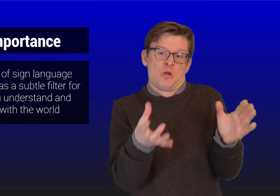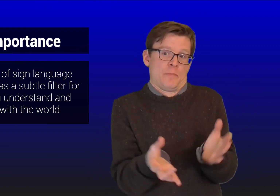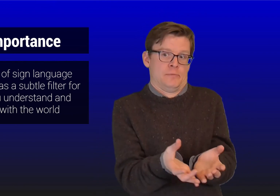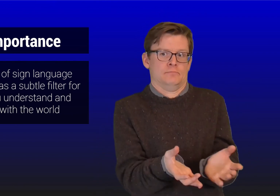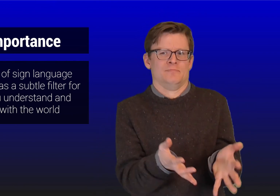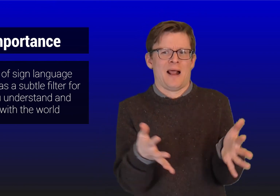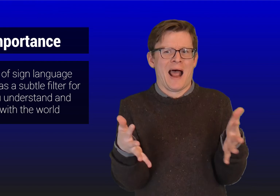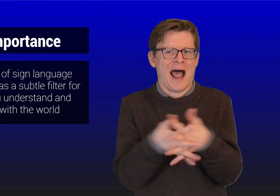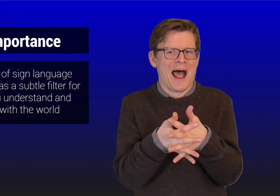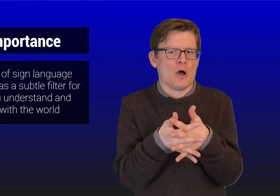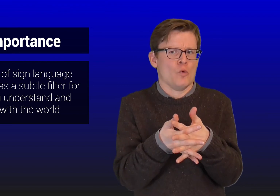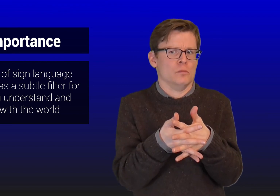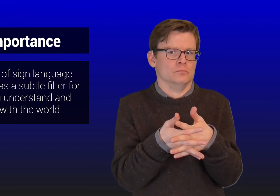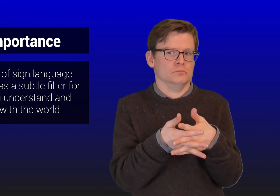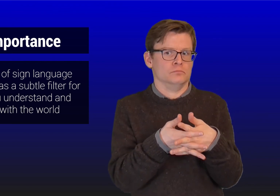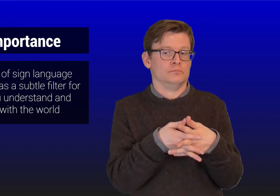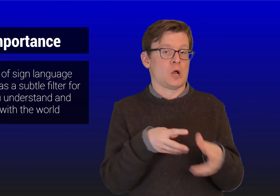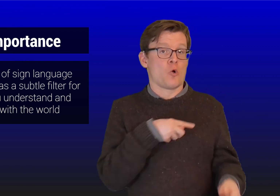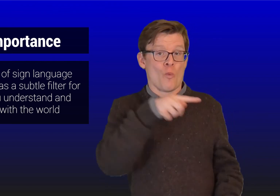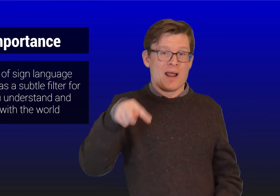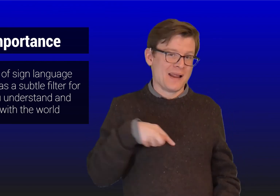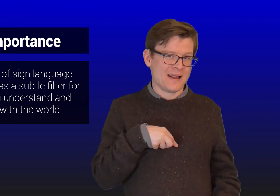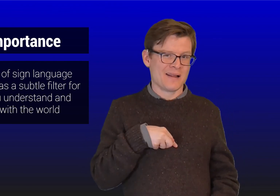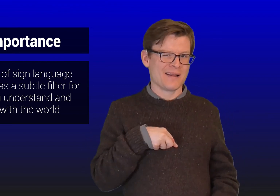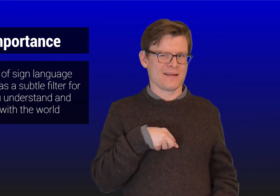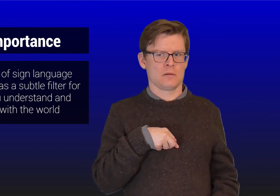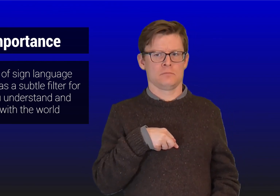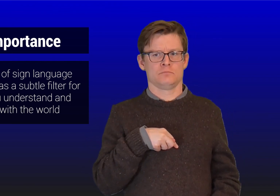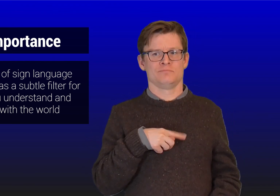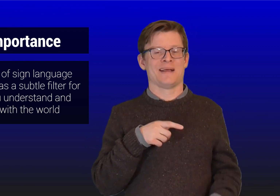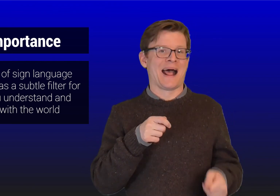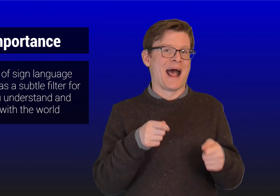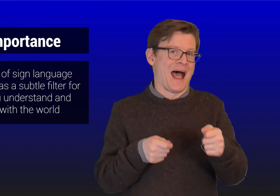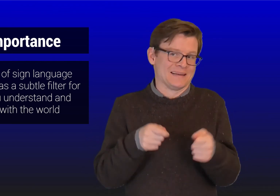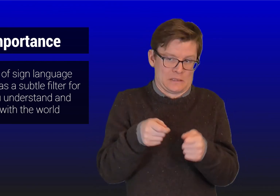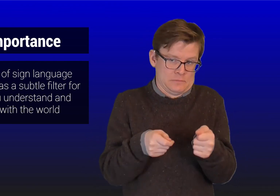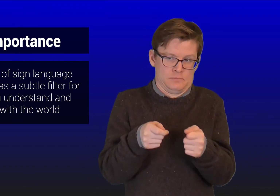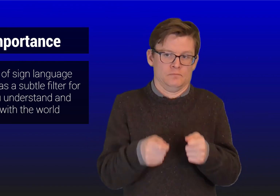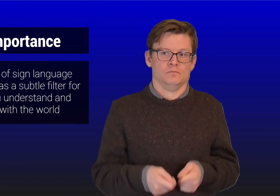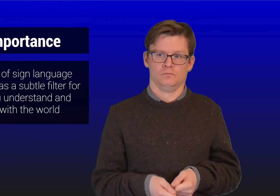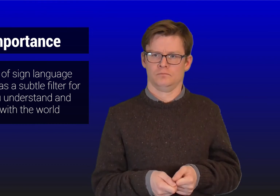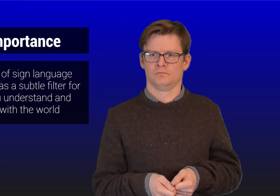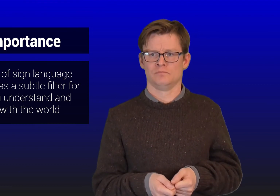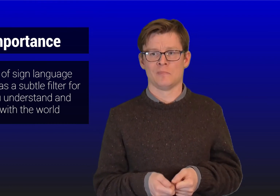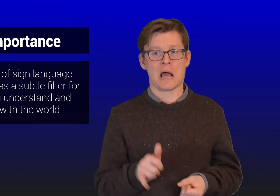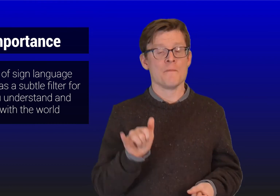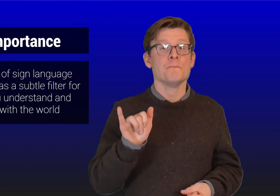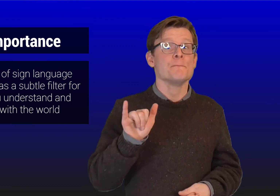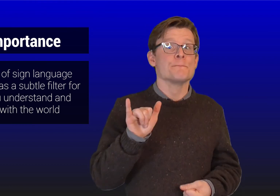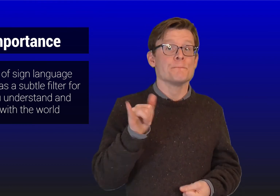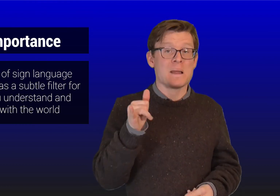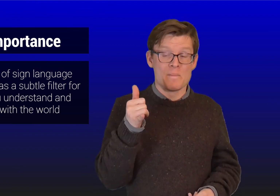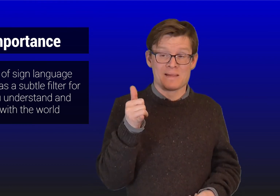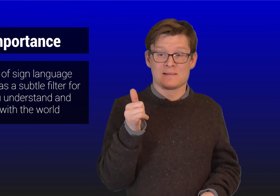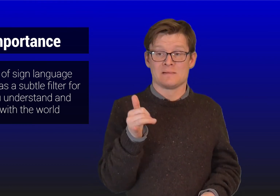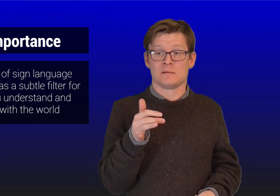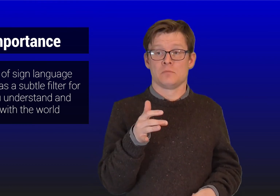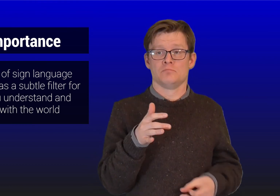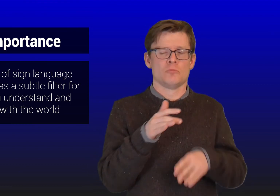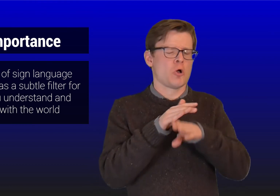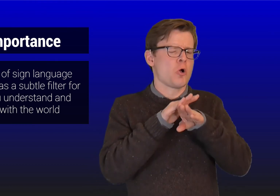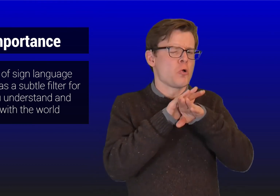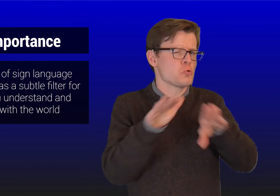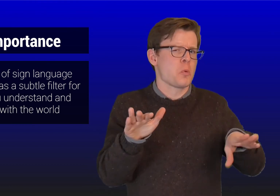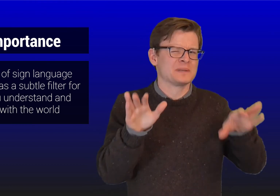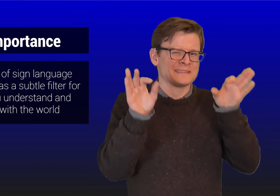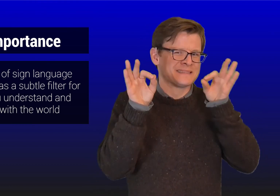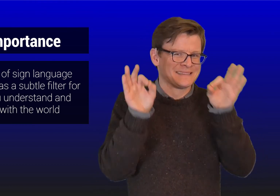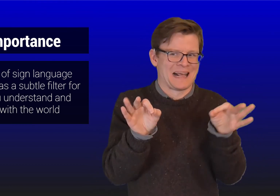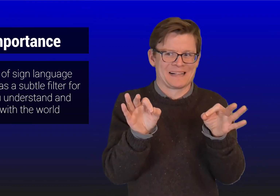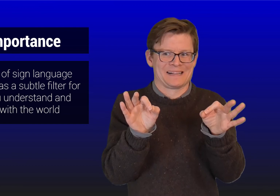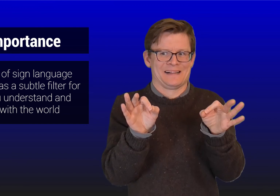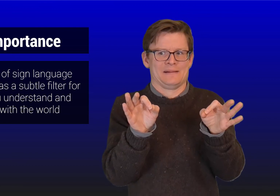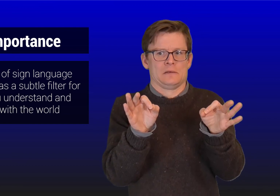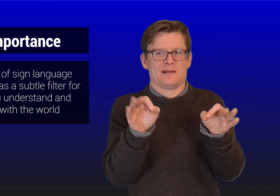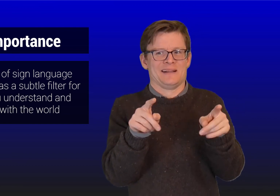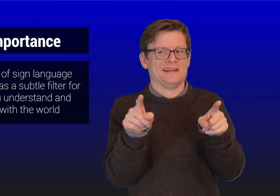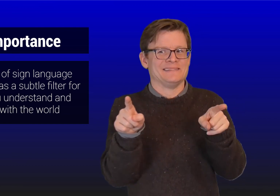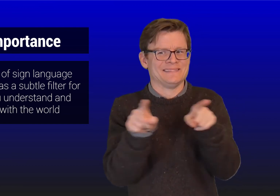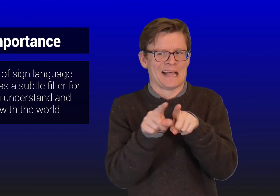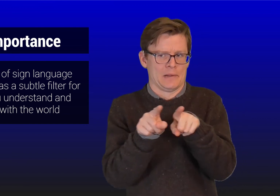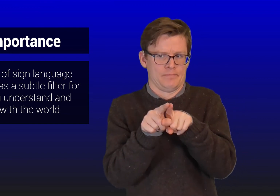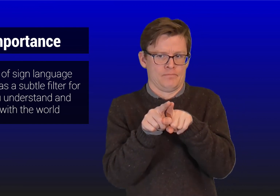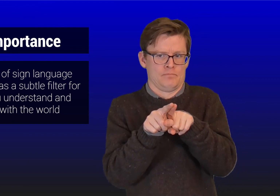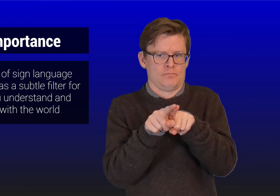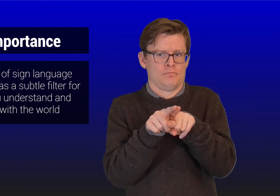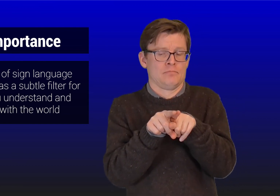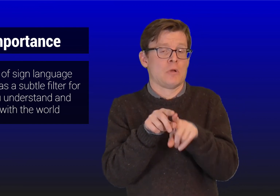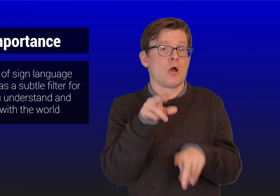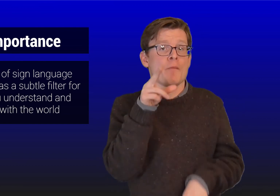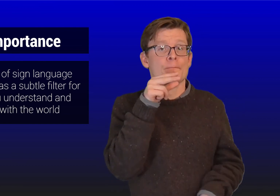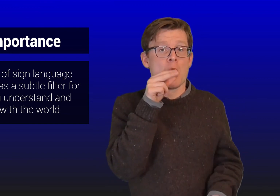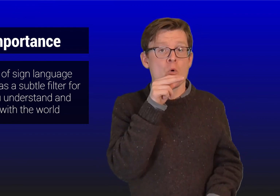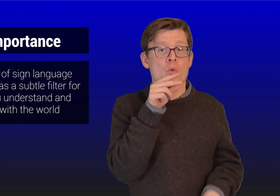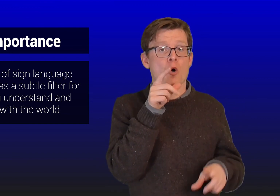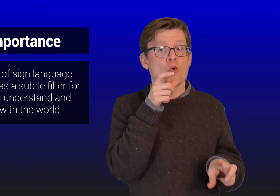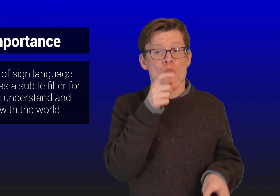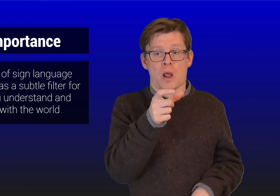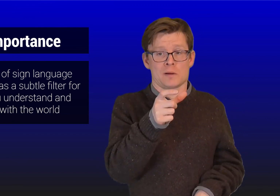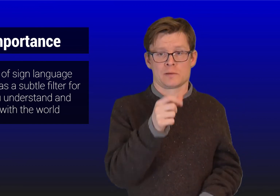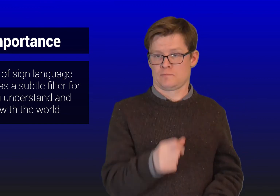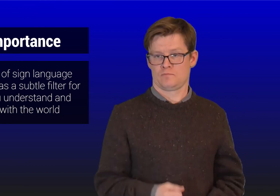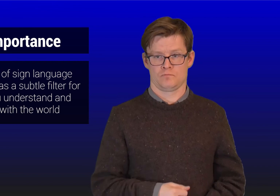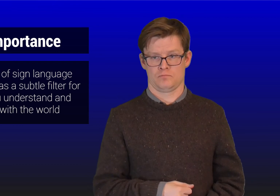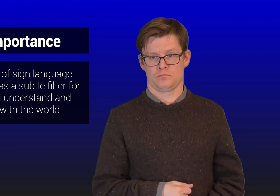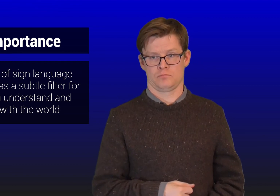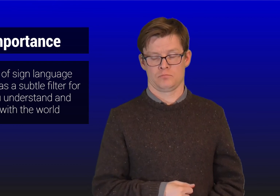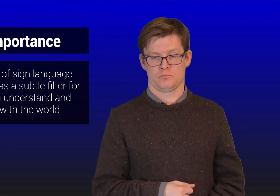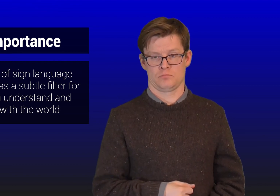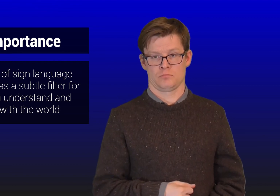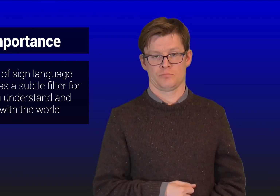or how we handle it that might not be exactly the same for representation in the brain of the spoken word.